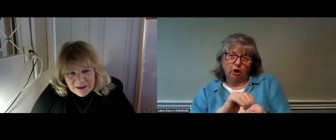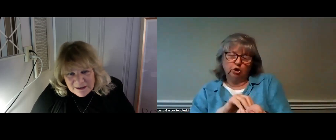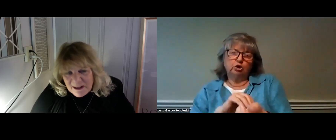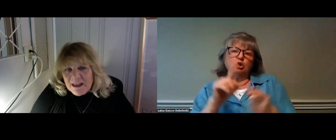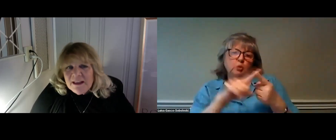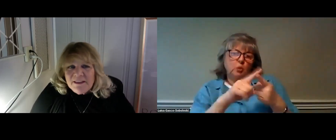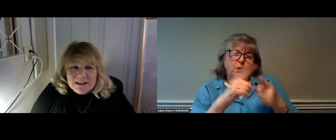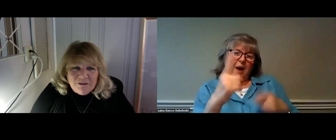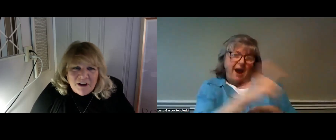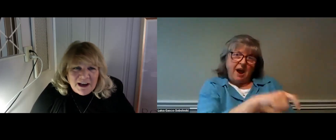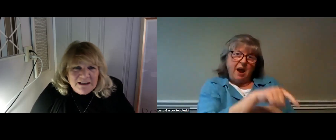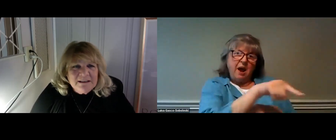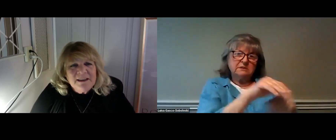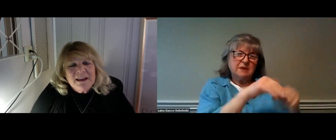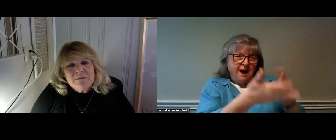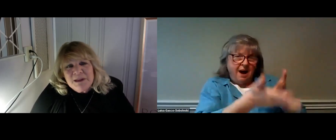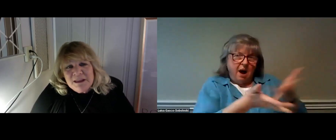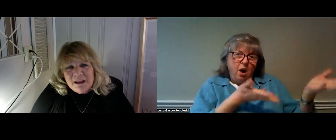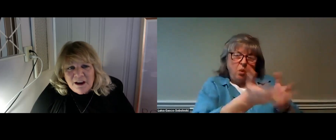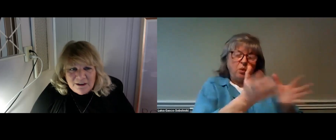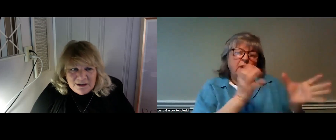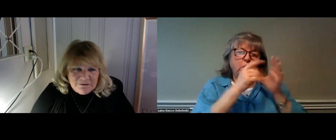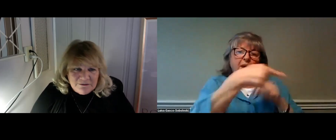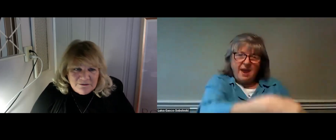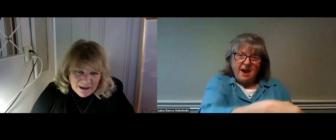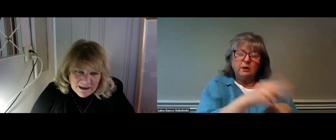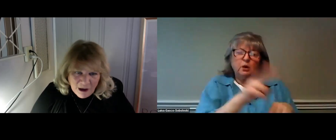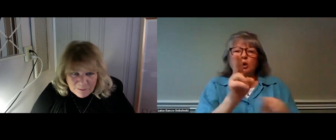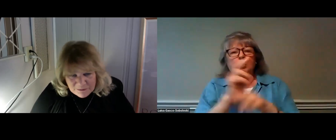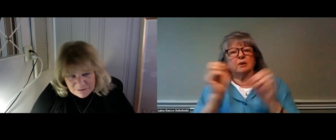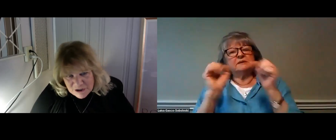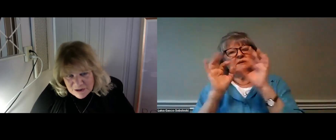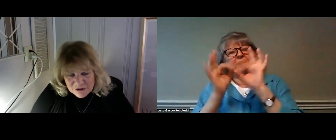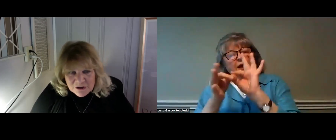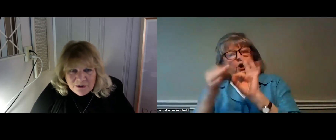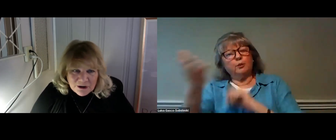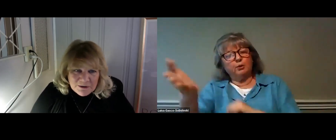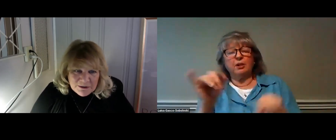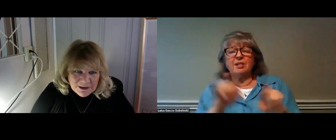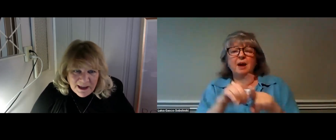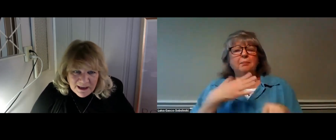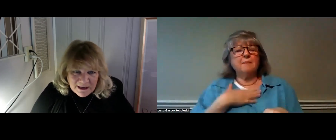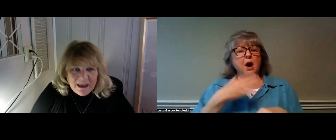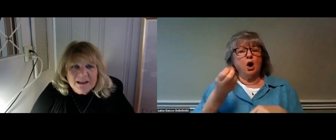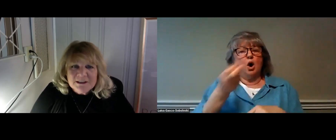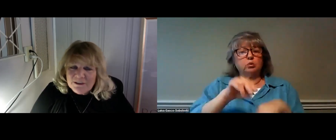that's fine, they can be there and and help gesture or communicate until the